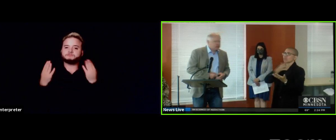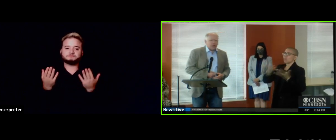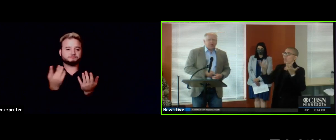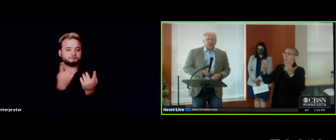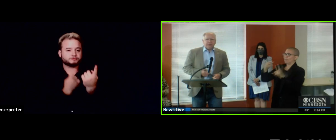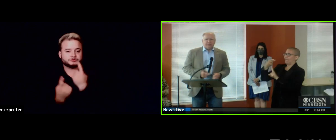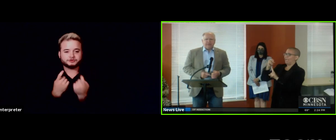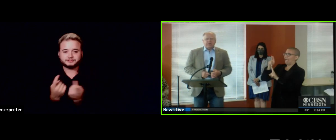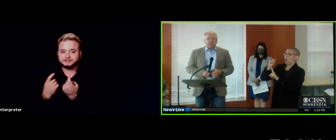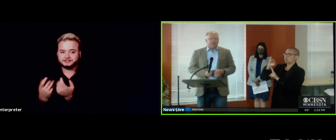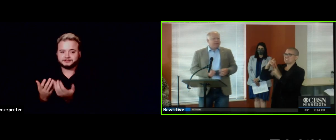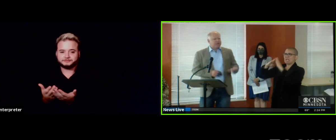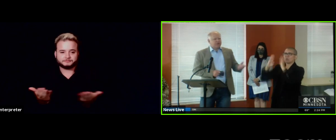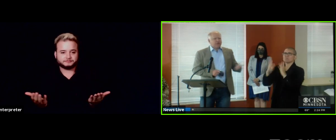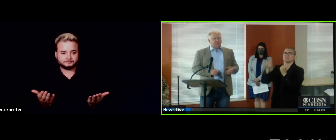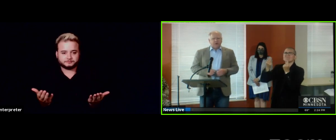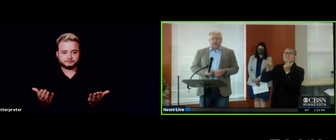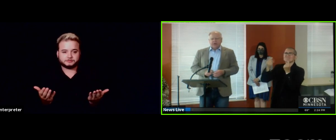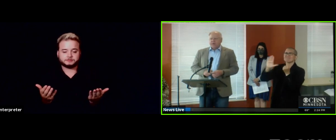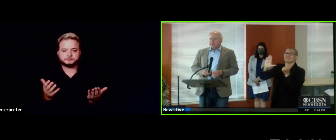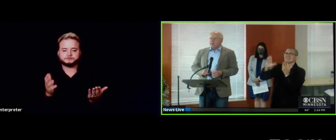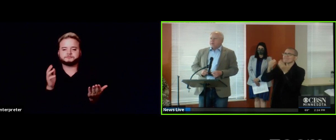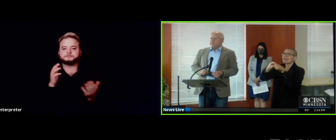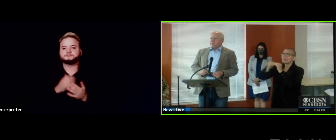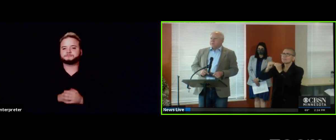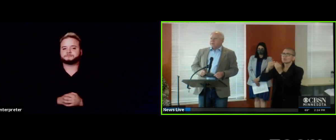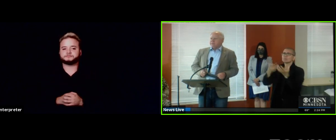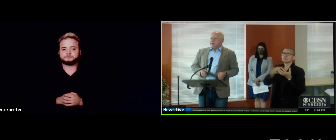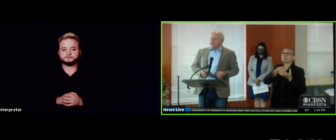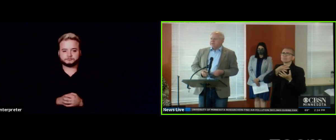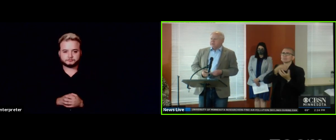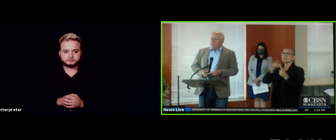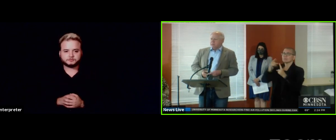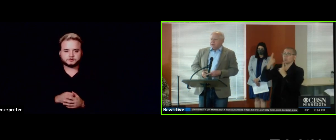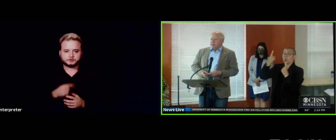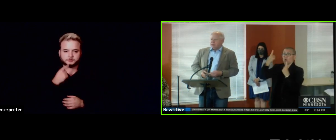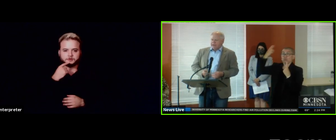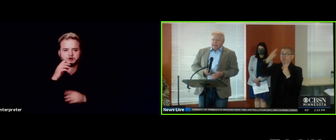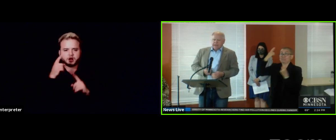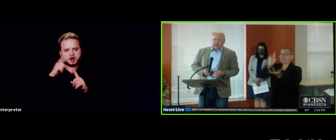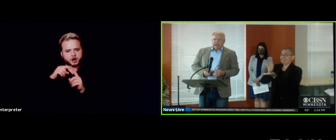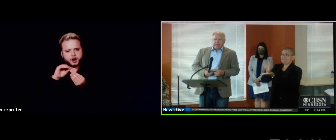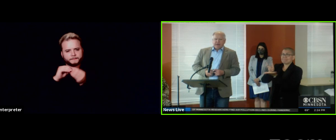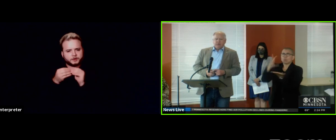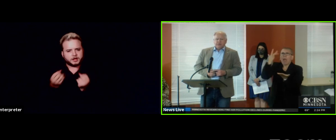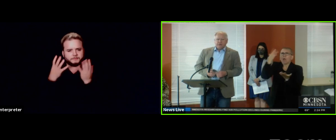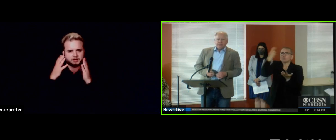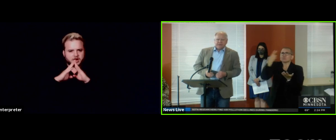talk a little bit about this. We're going to make sure it as you heard here the number one reason people get evicted is they don't pay their rent. I know that there's been some